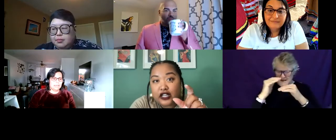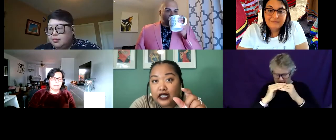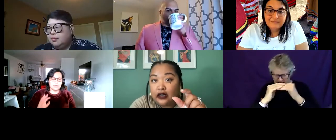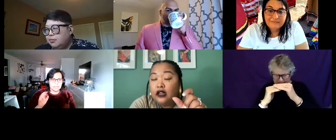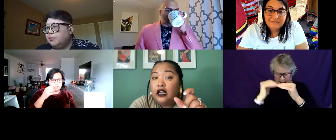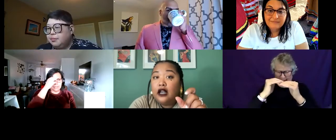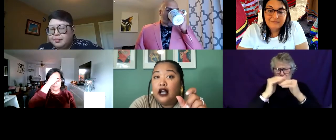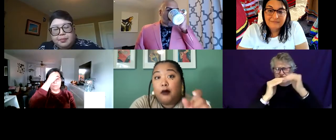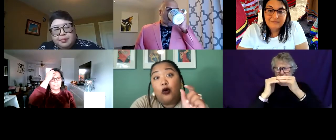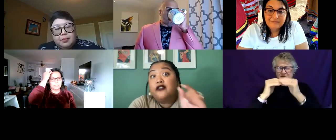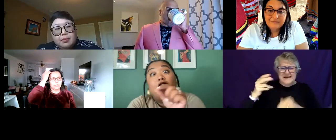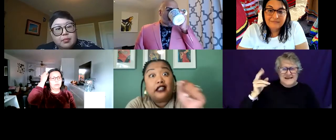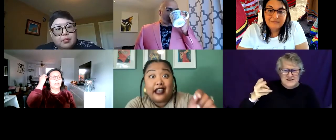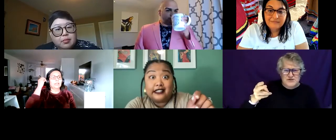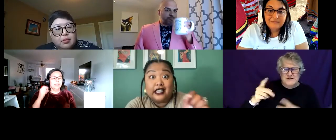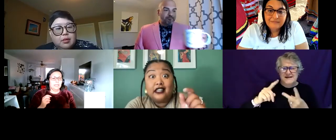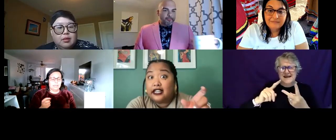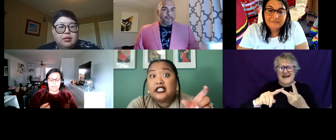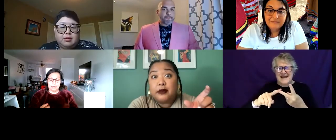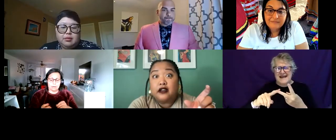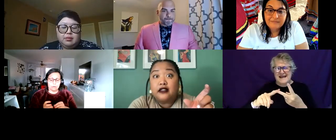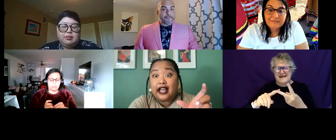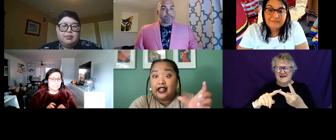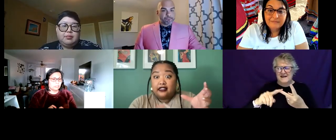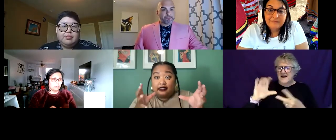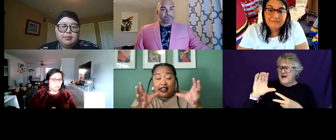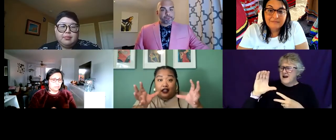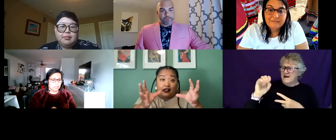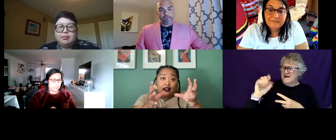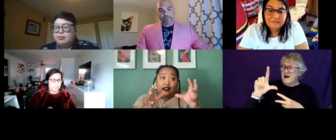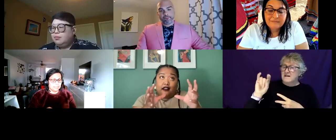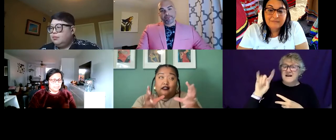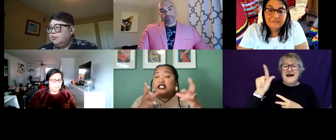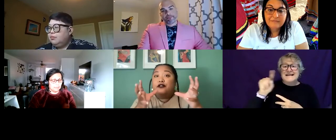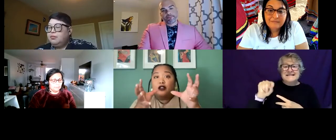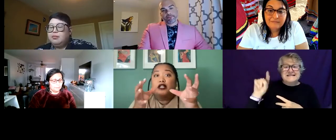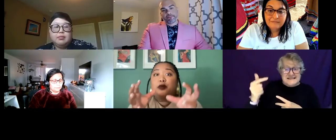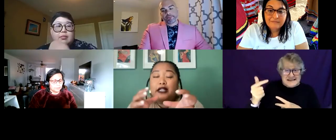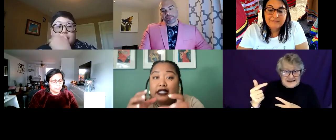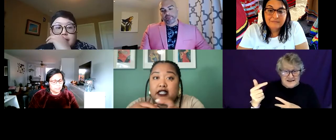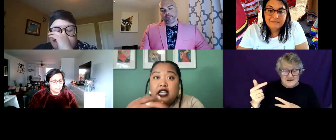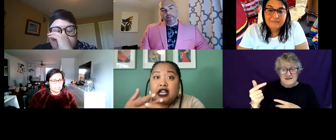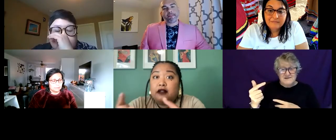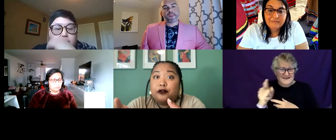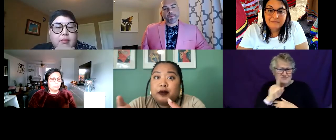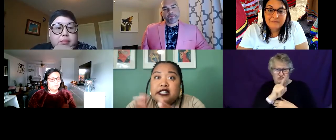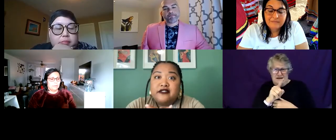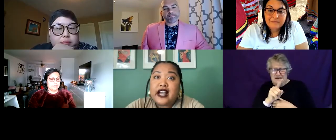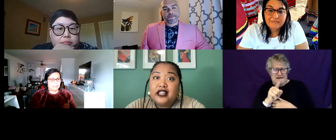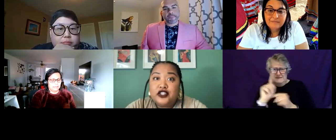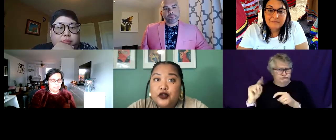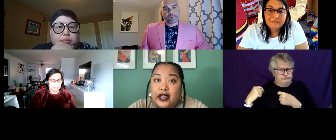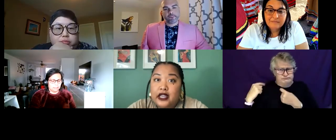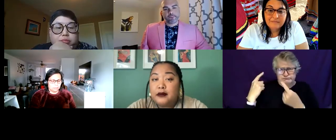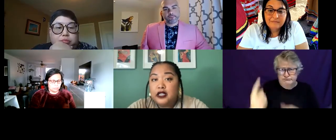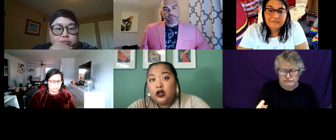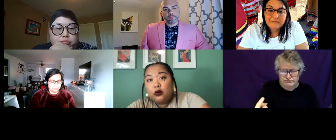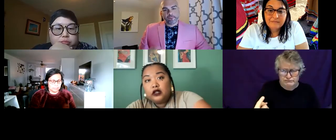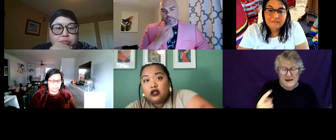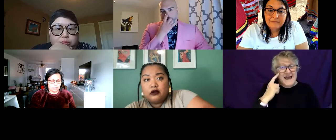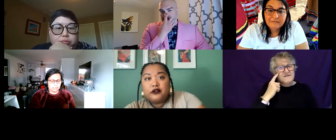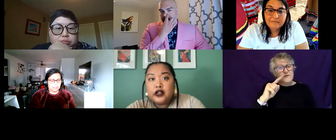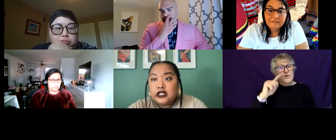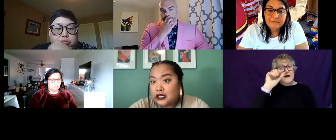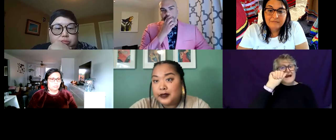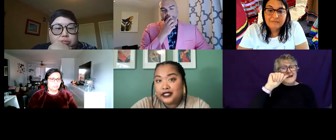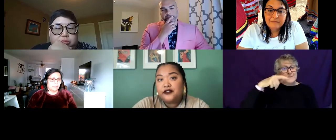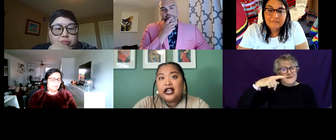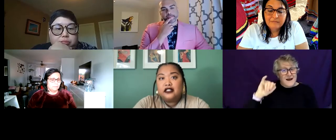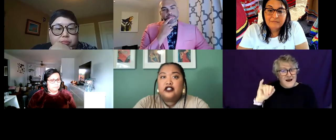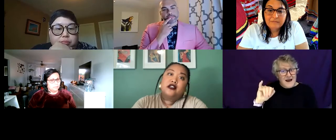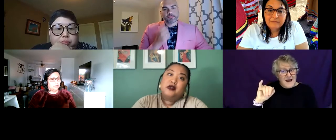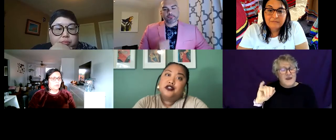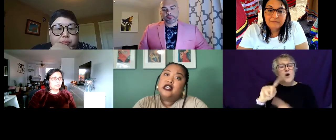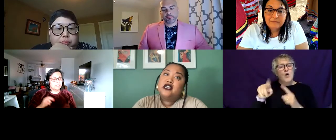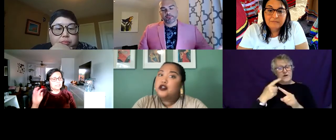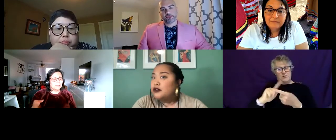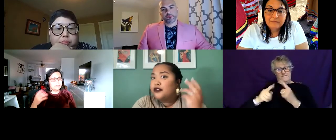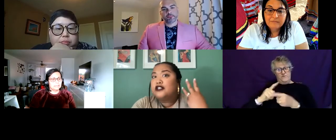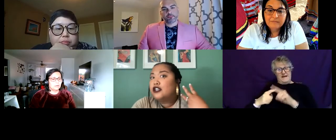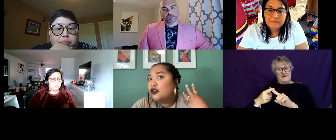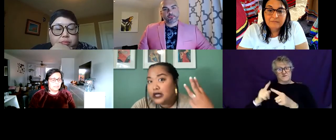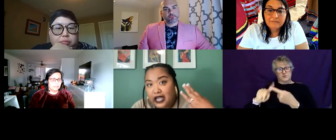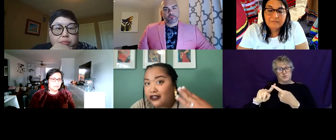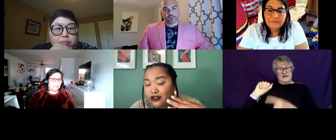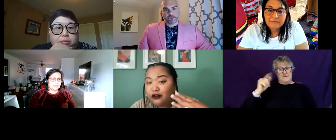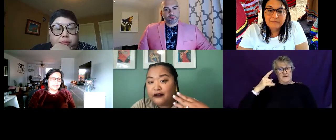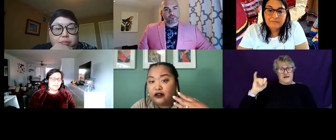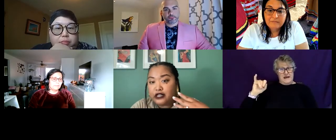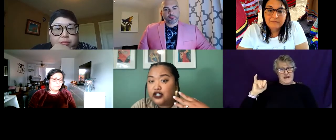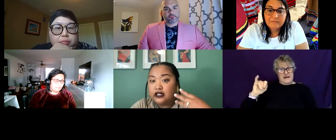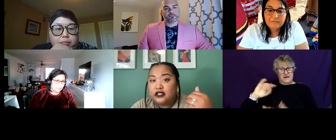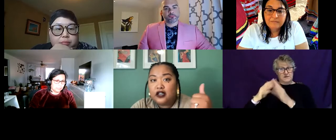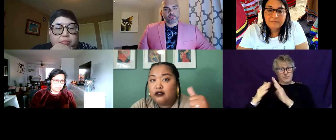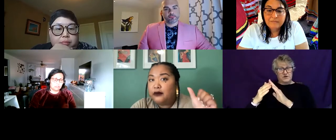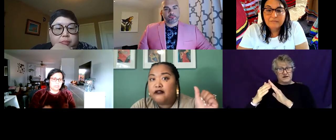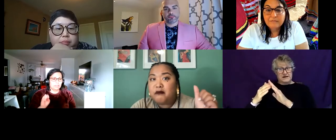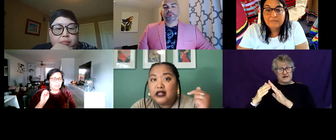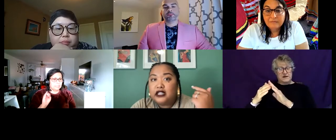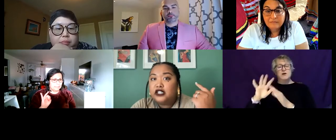of colonization, or of colonizing, that experience that that that's very much present. And for Pacific Islanders, right, I mean when you're referring to the Pacific Islander community, you're referring to three ethnographic regions right we have Melanesia,